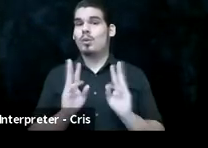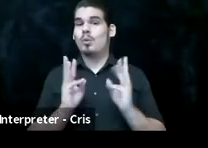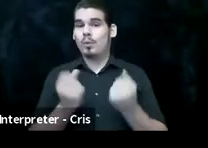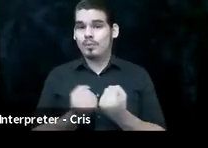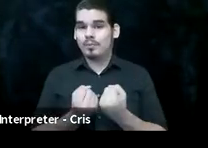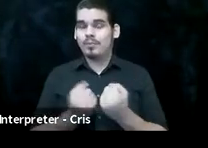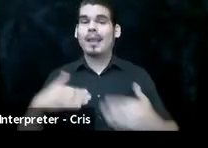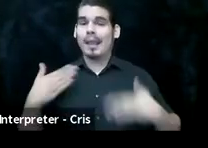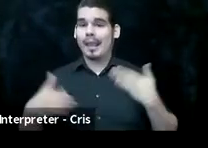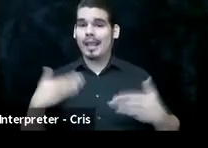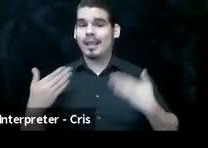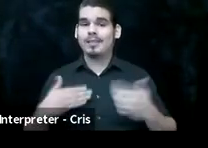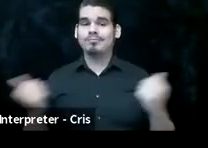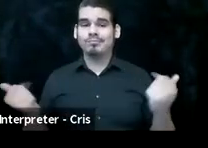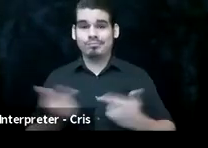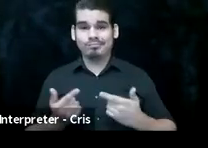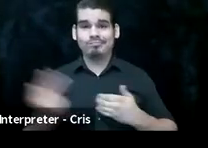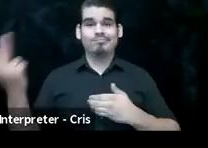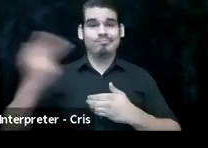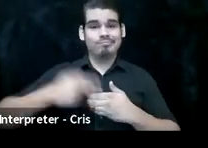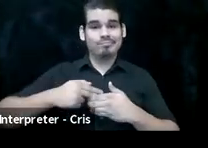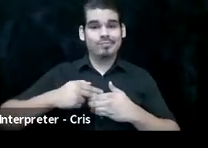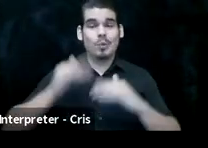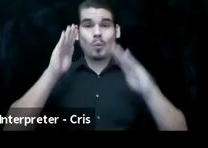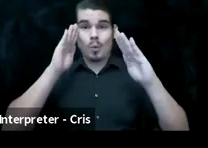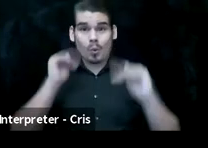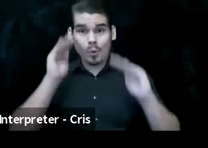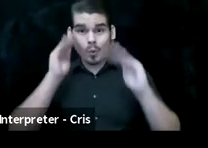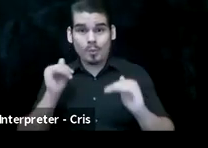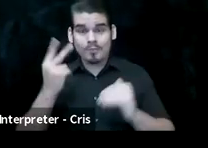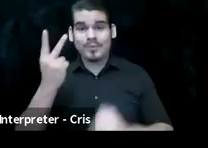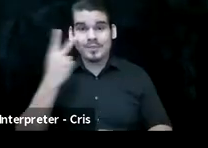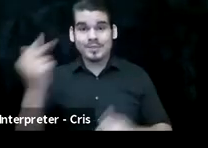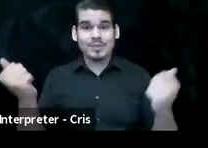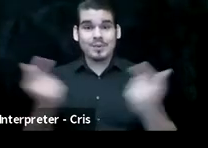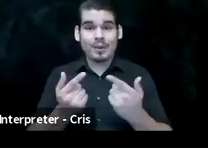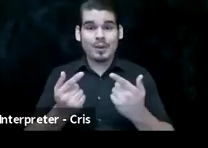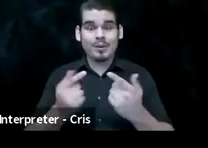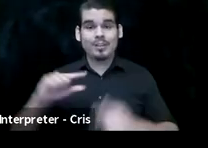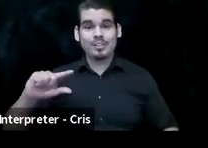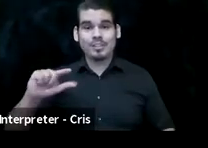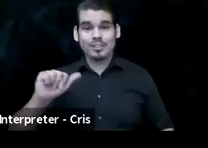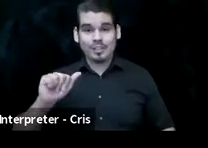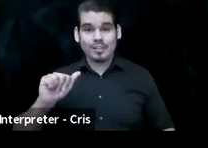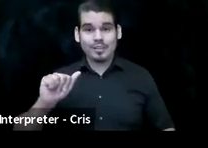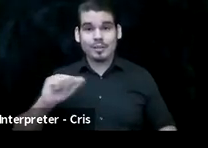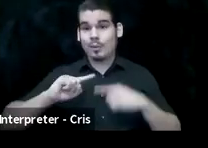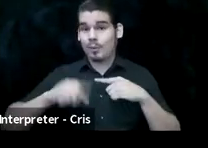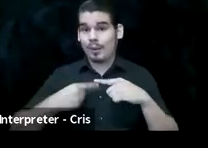Katherine Squire: We really hope to see you at General Assembly, which again will be march 26 through the 28th on the agenda is going to go out soon.